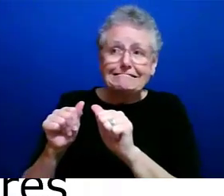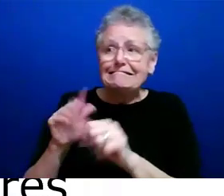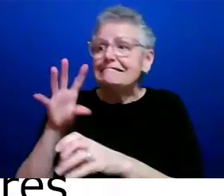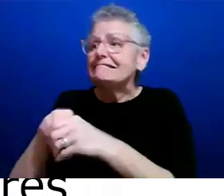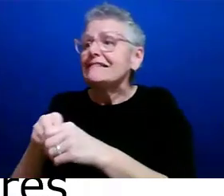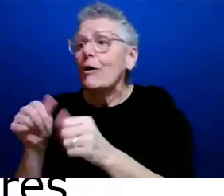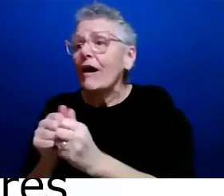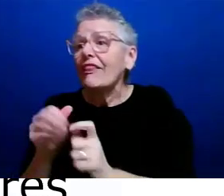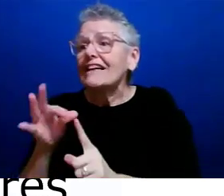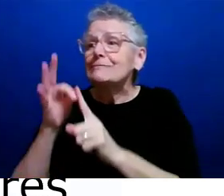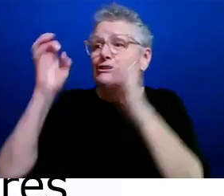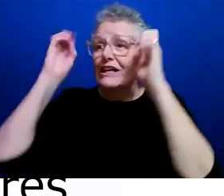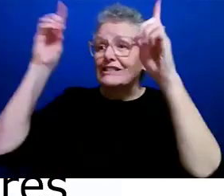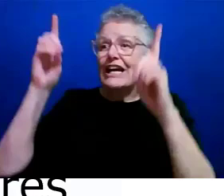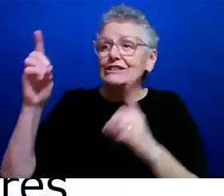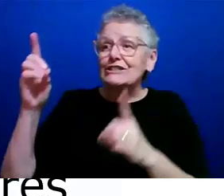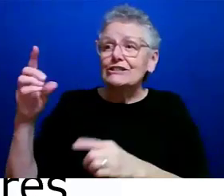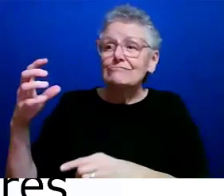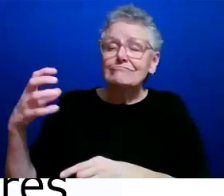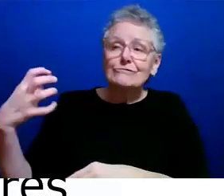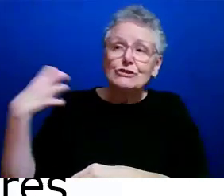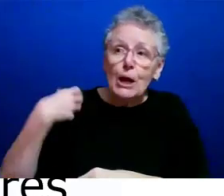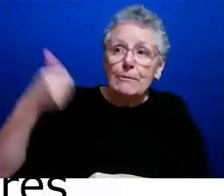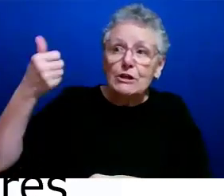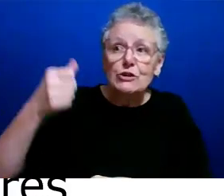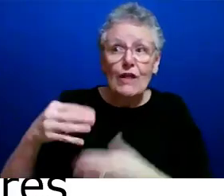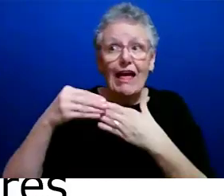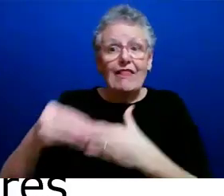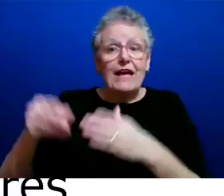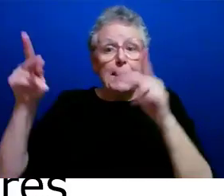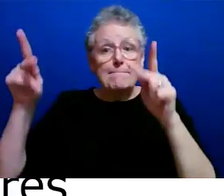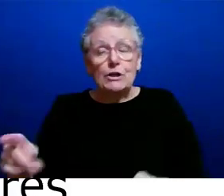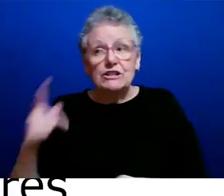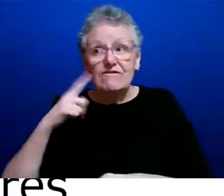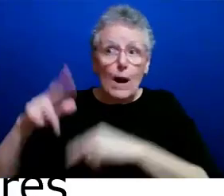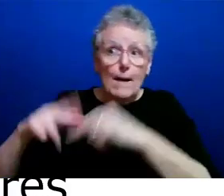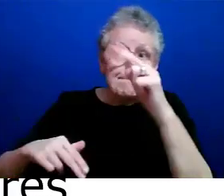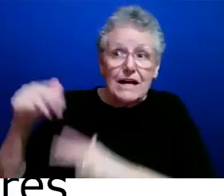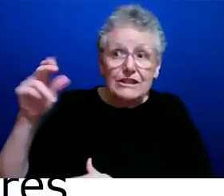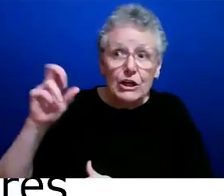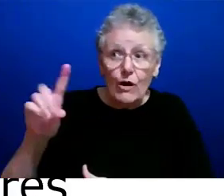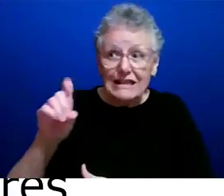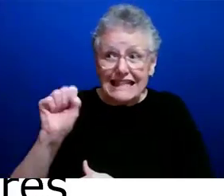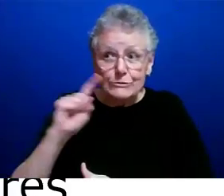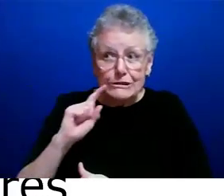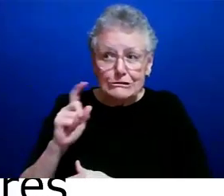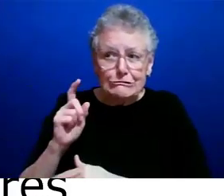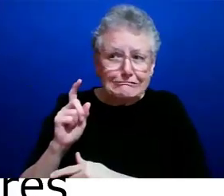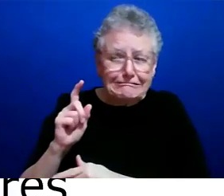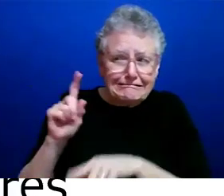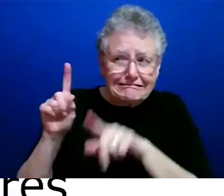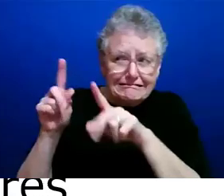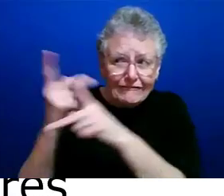or the lead teacher in a building or district to kind of glean those building or district norms.